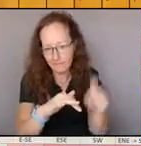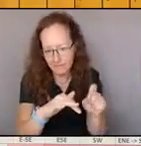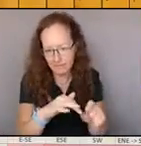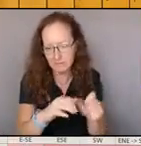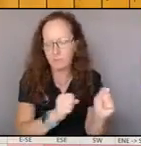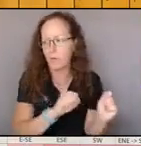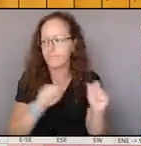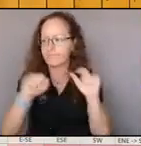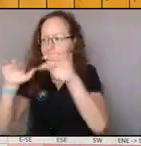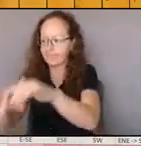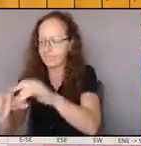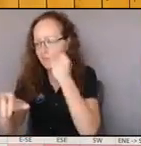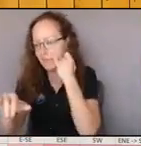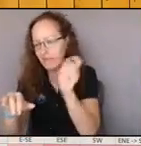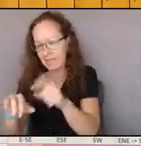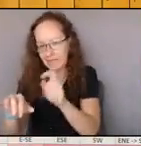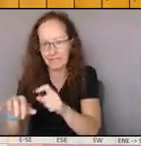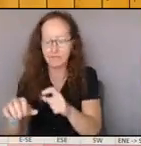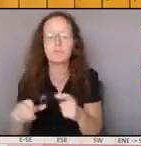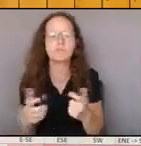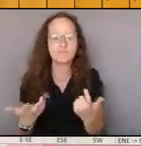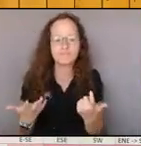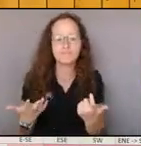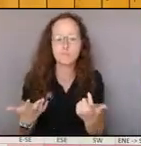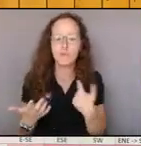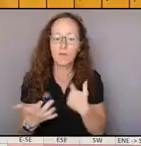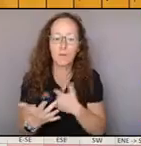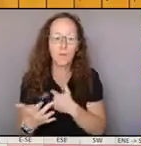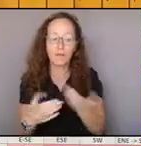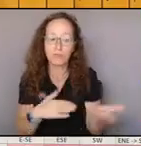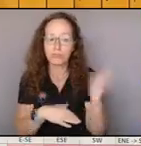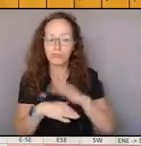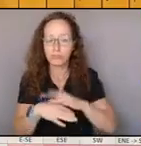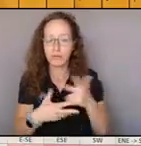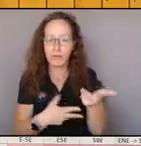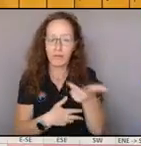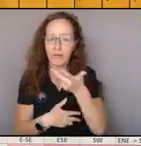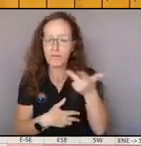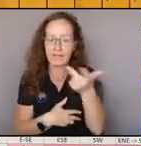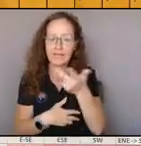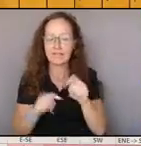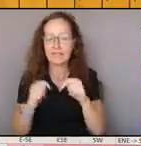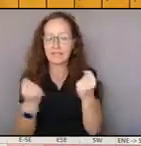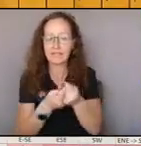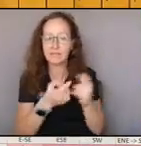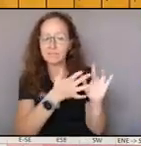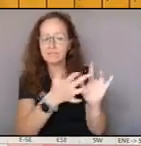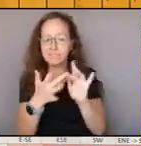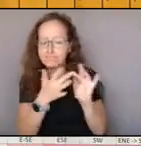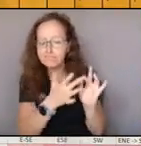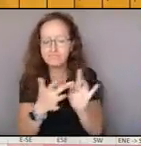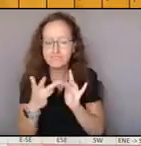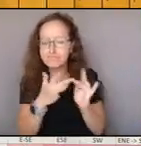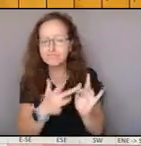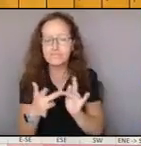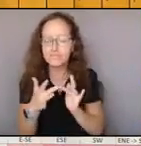SO WE STAY IN CONTACT REALLY GOOD ALL DAY BETWEEN THE DIFFERENT INCIDENT MANAGEMENT TEAMS AND JUST GOT OFF A